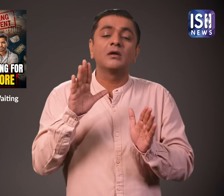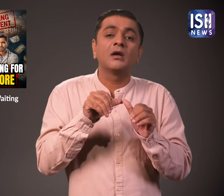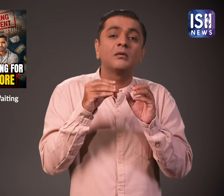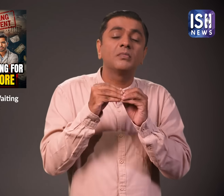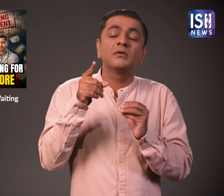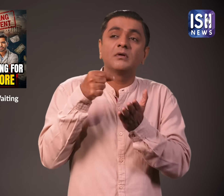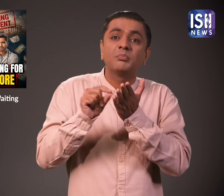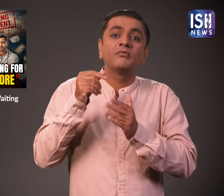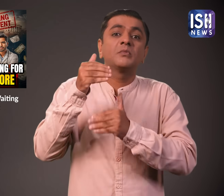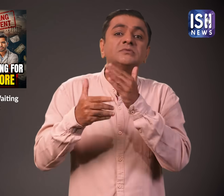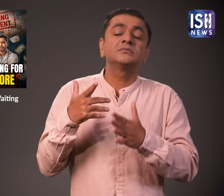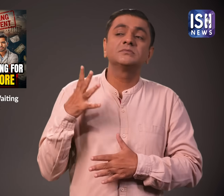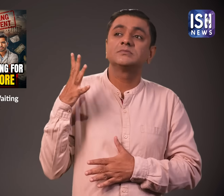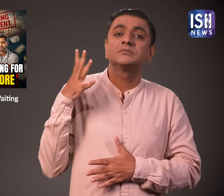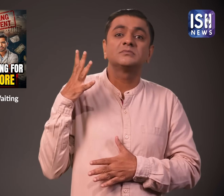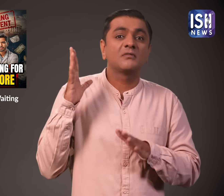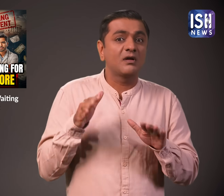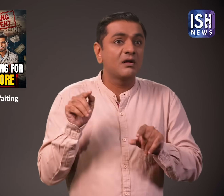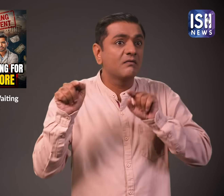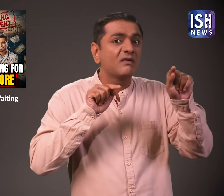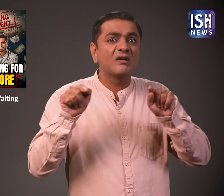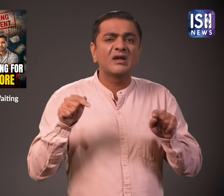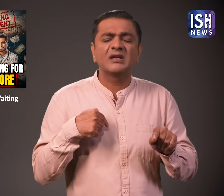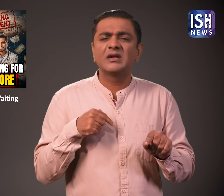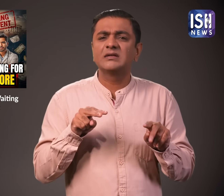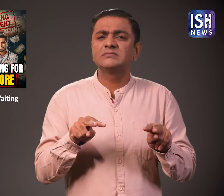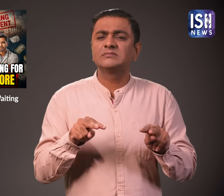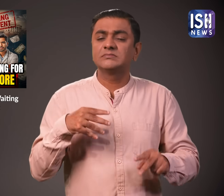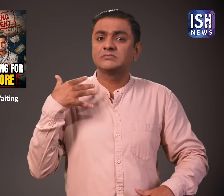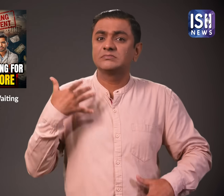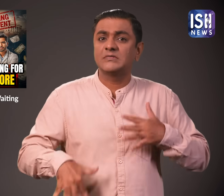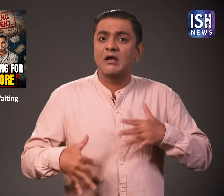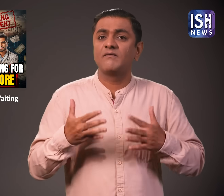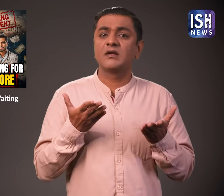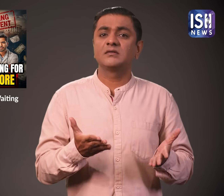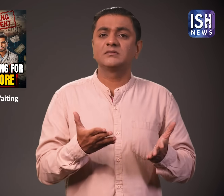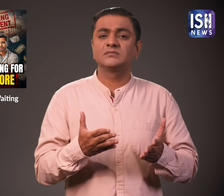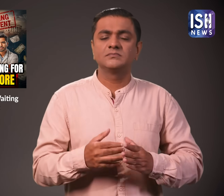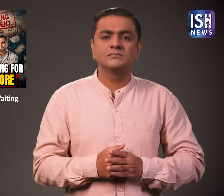while waiting for private hospitals to start accepting Ayushman Bharat again. Patients are suffering!